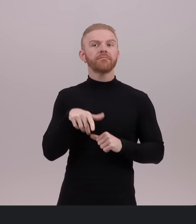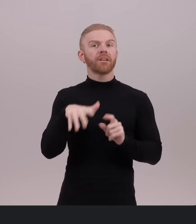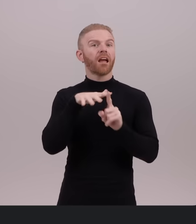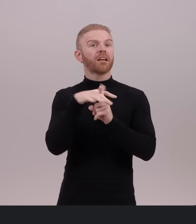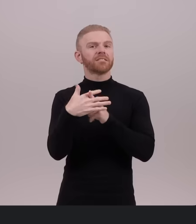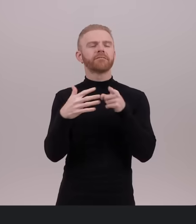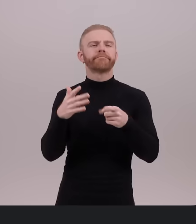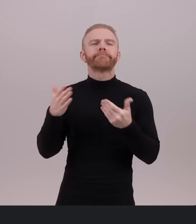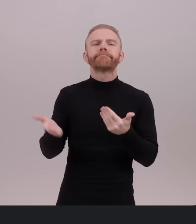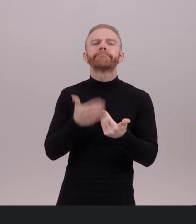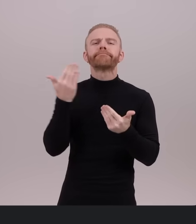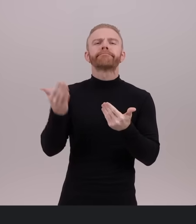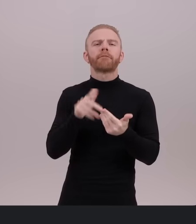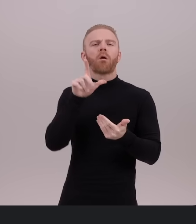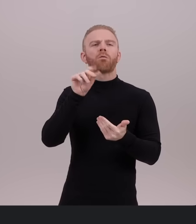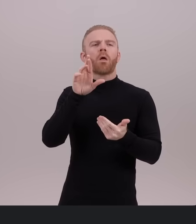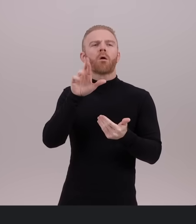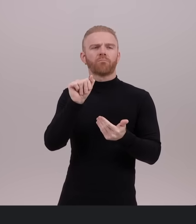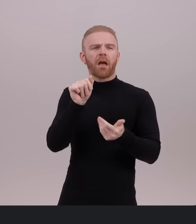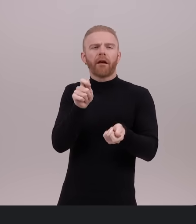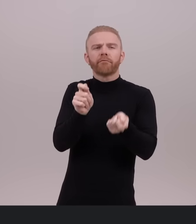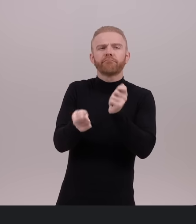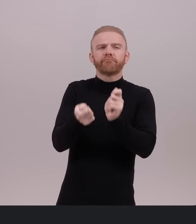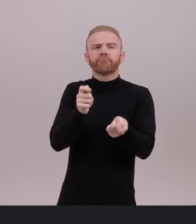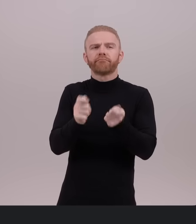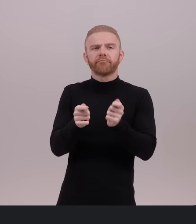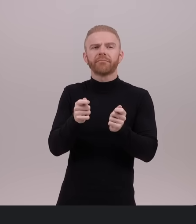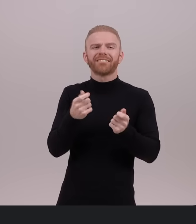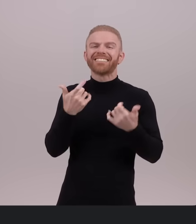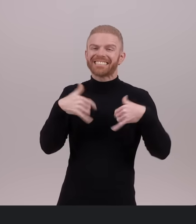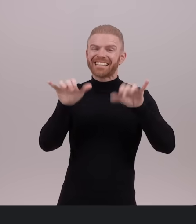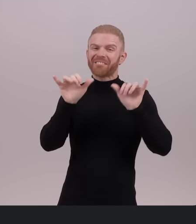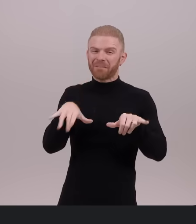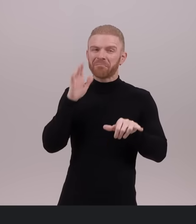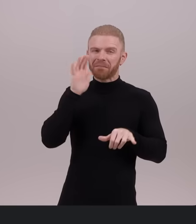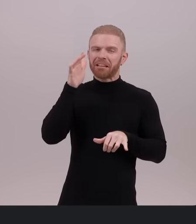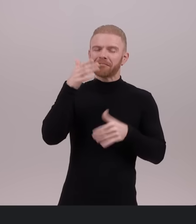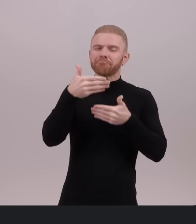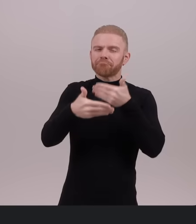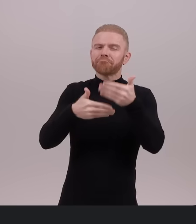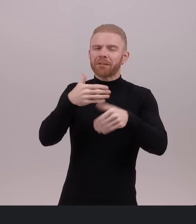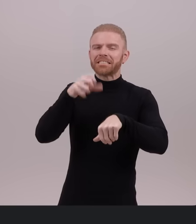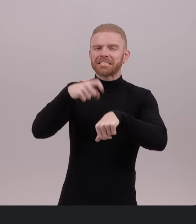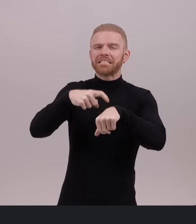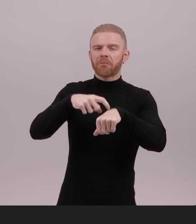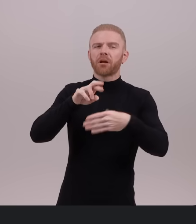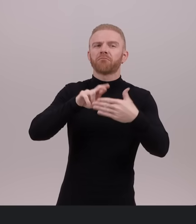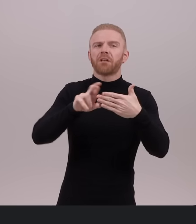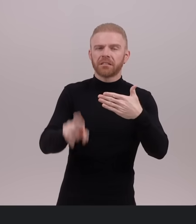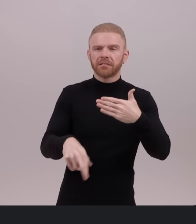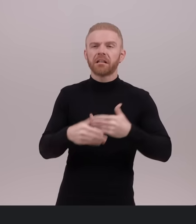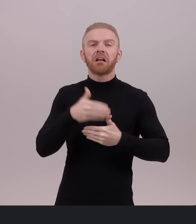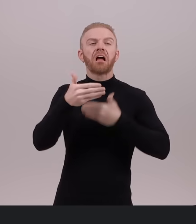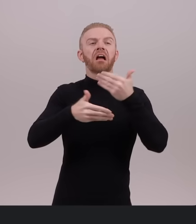but even so this is going to take some time before we get results. While it's cooking, let's take a step back for a minute.